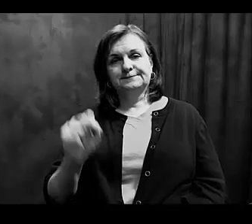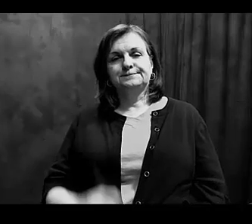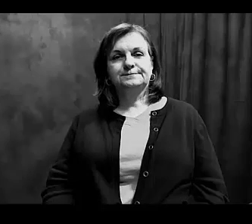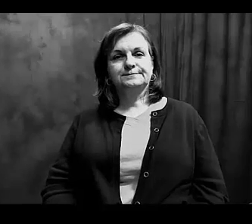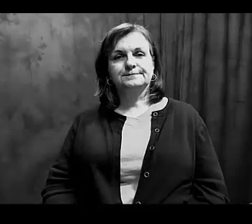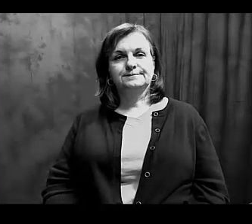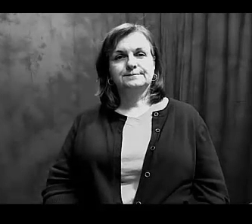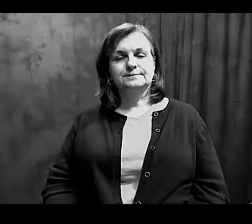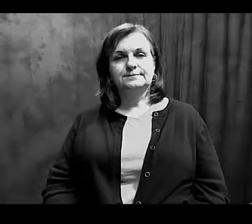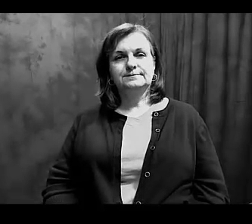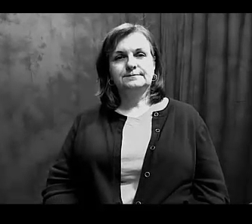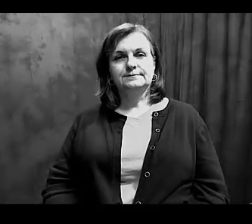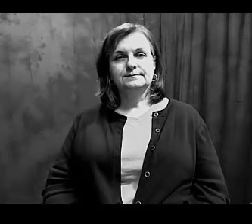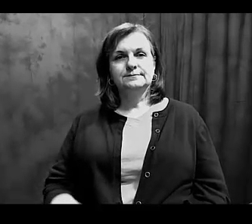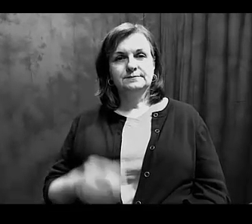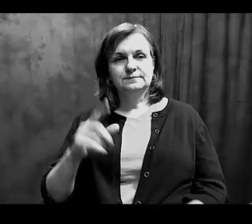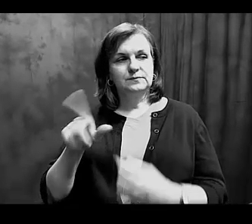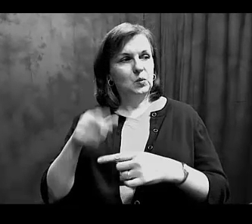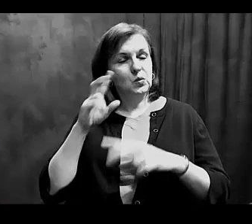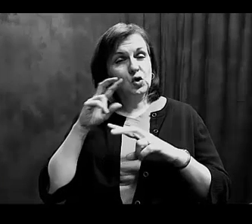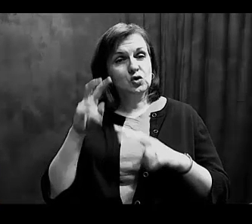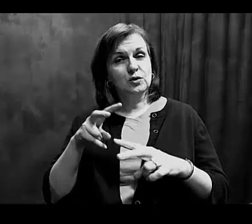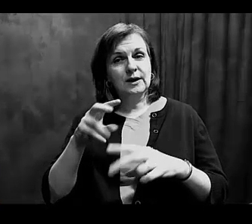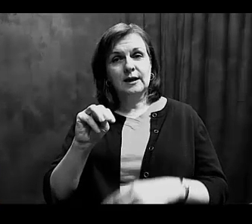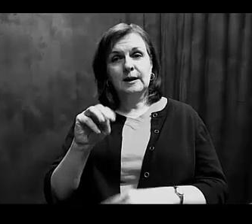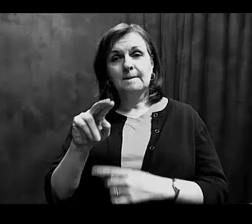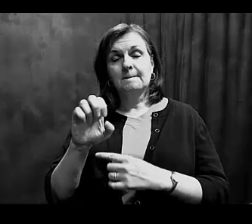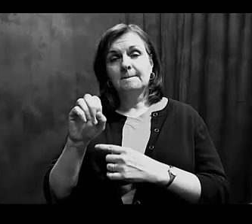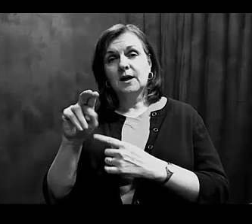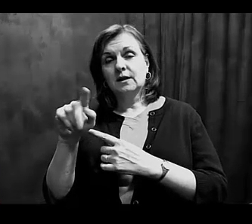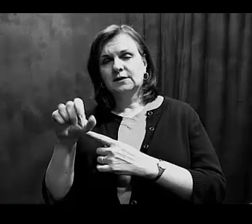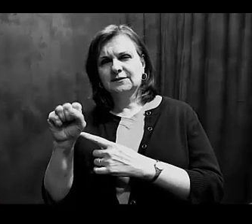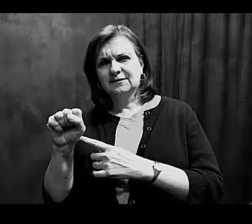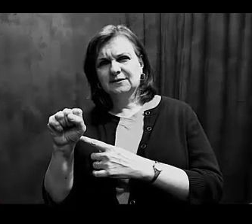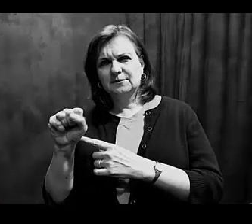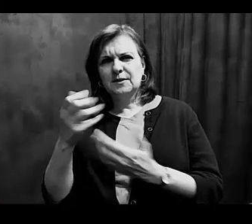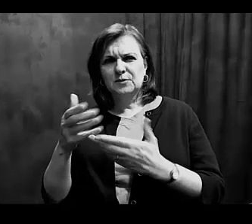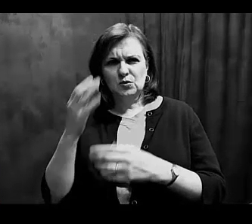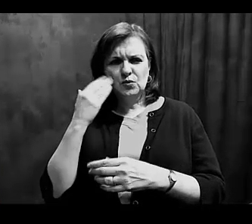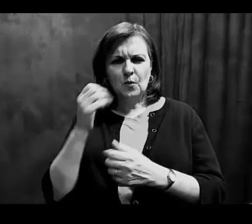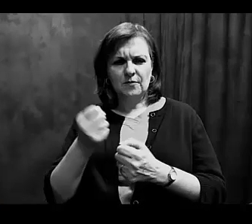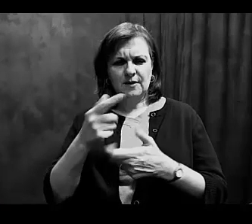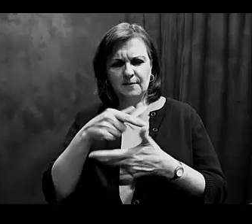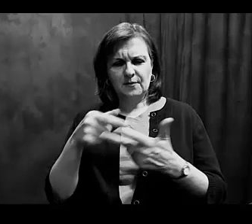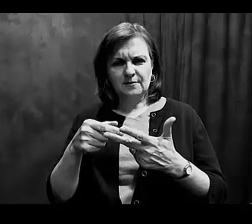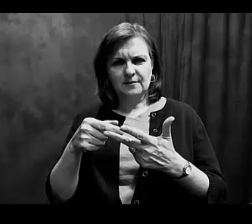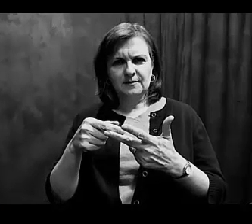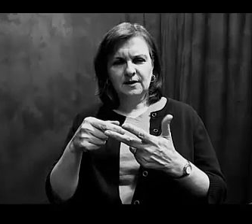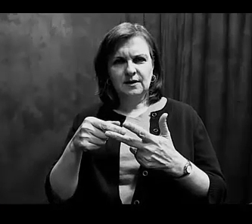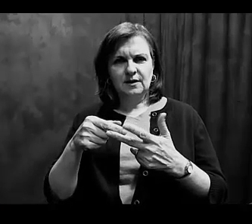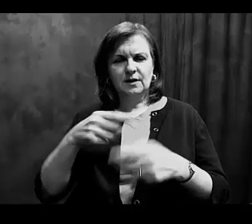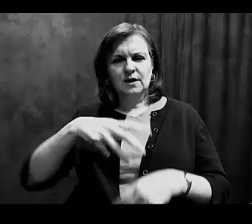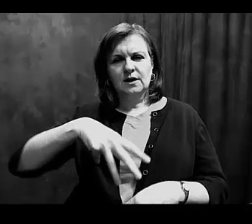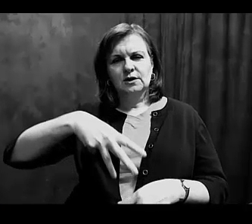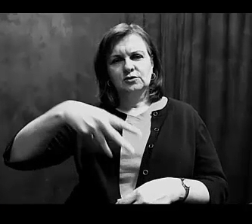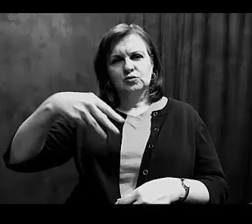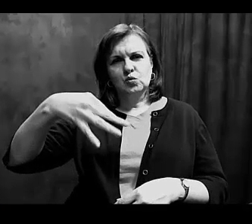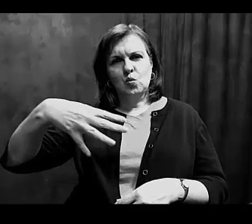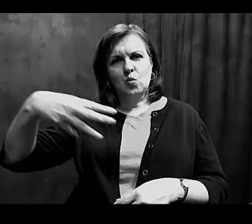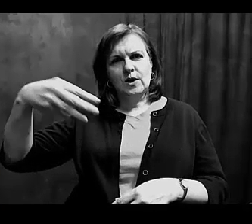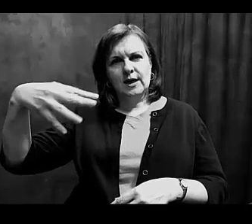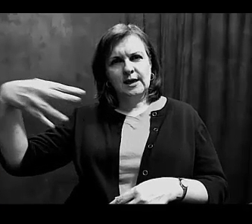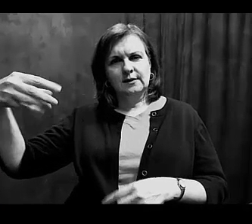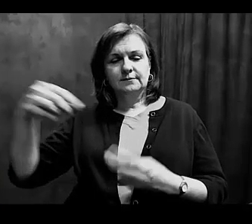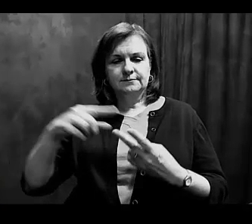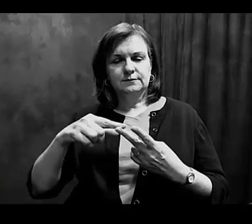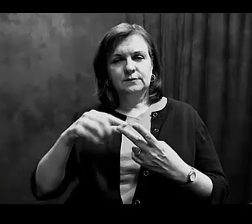so when we look at mollusks you may know many of these and squid and snails and oysters and so on